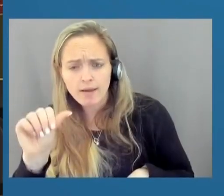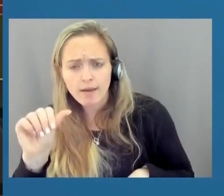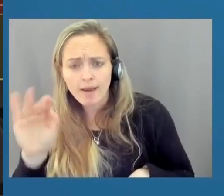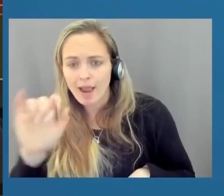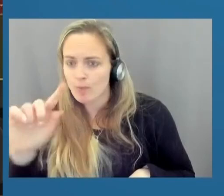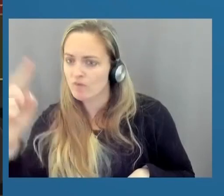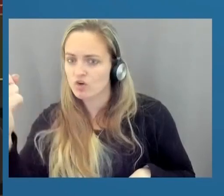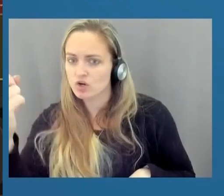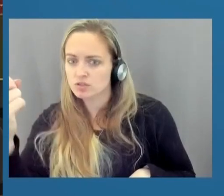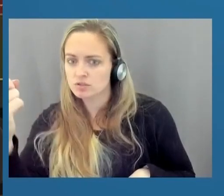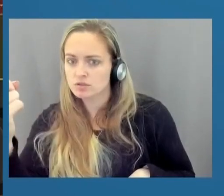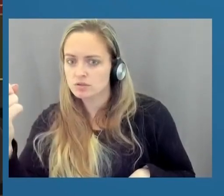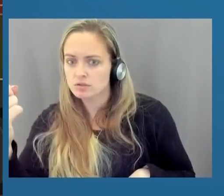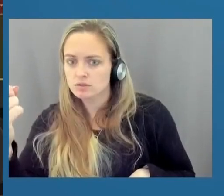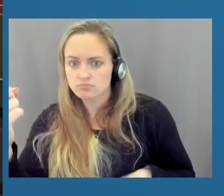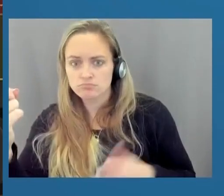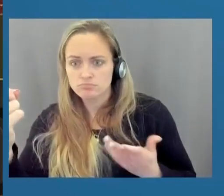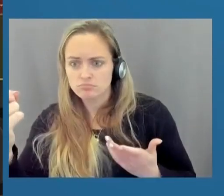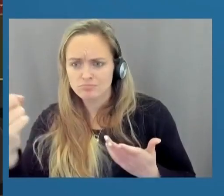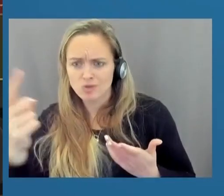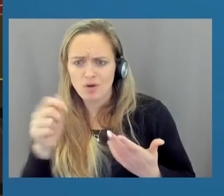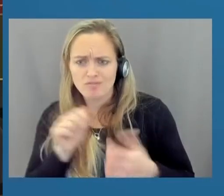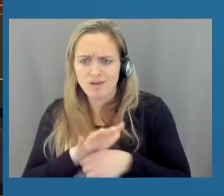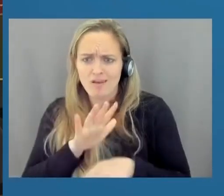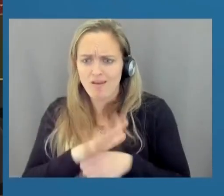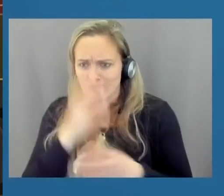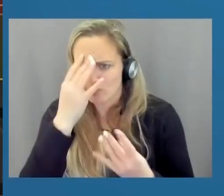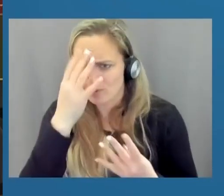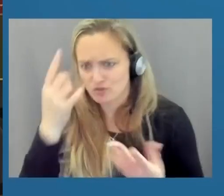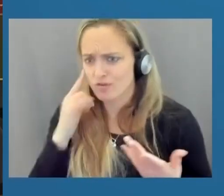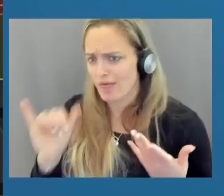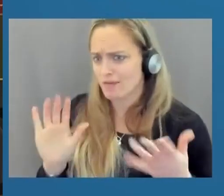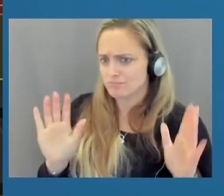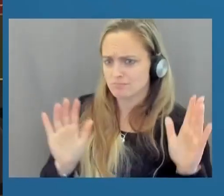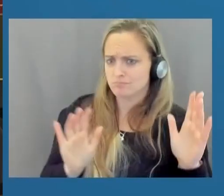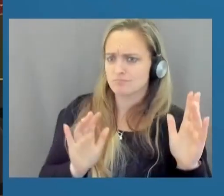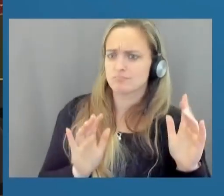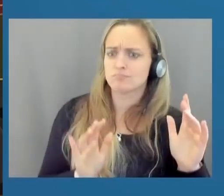You have plenty of material. You have plenty of material for that, but, uh, probably done before then.